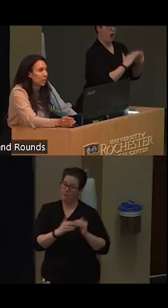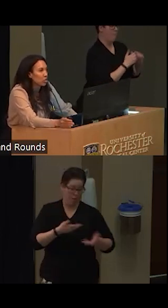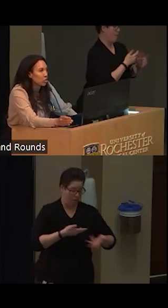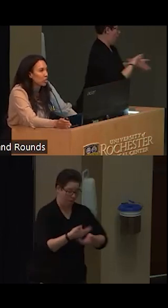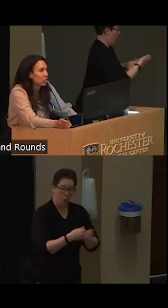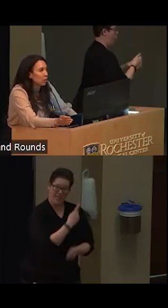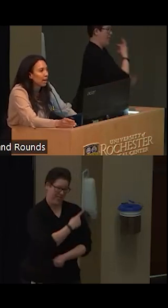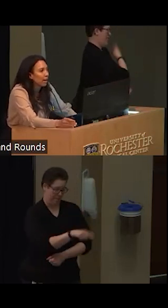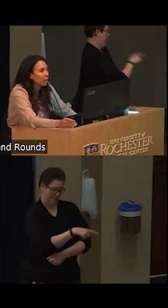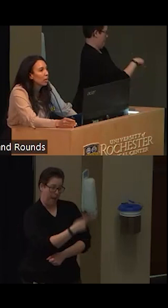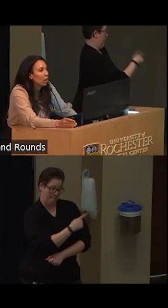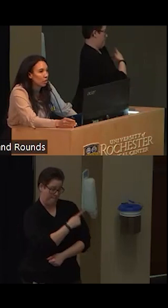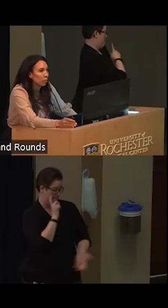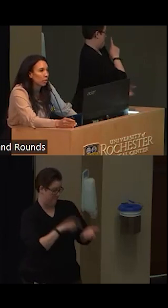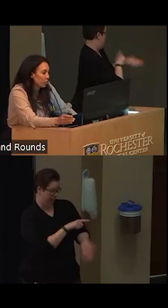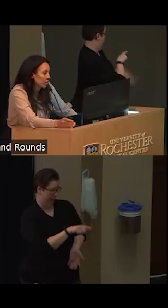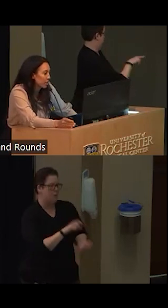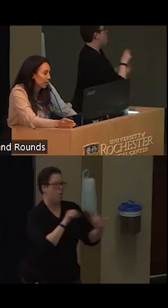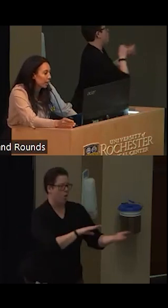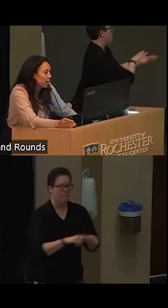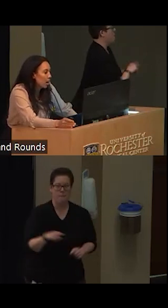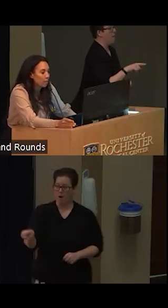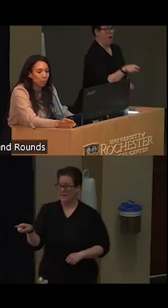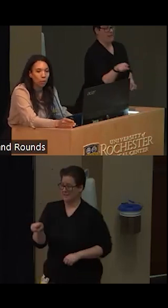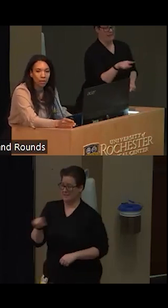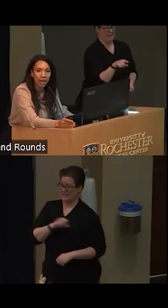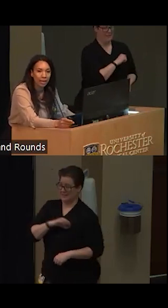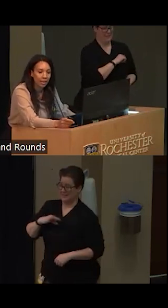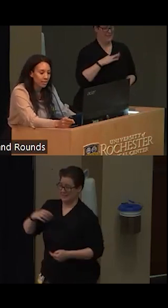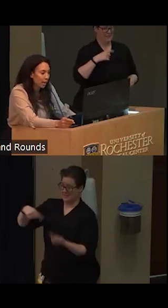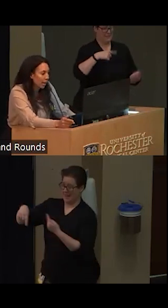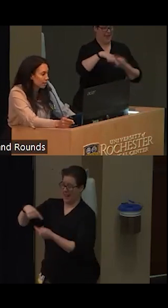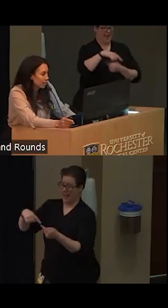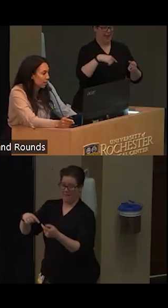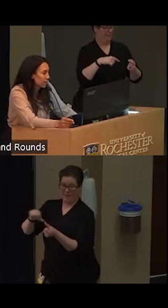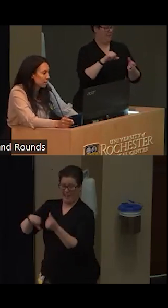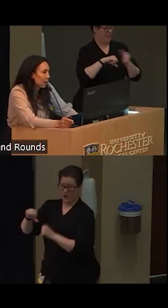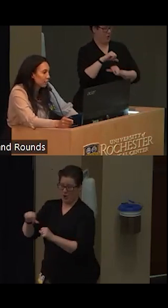it Patient to Patient but not comfortable addressing both colleagues and and staff